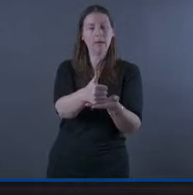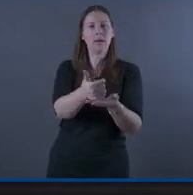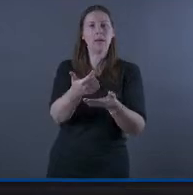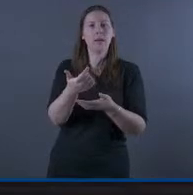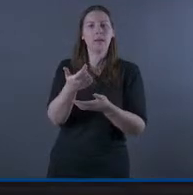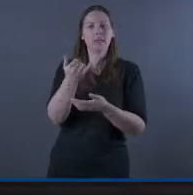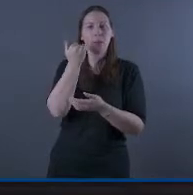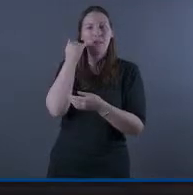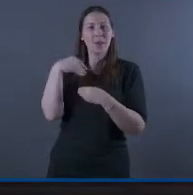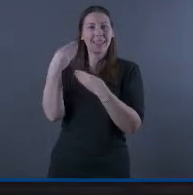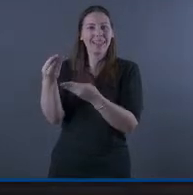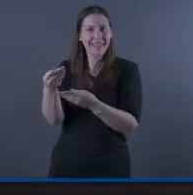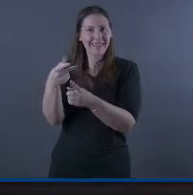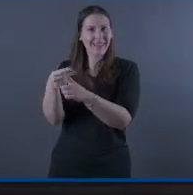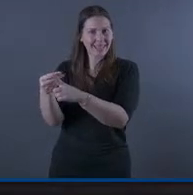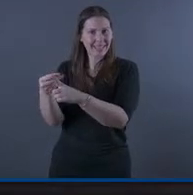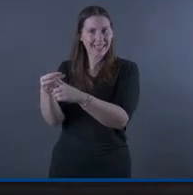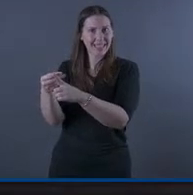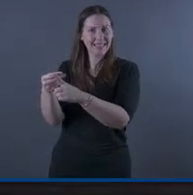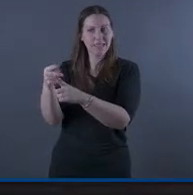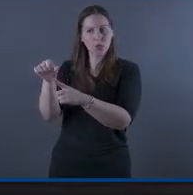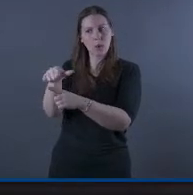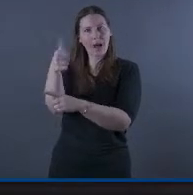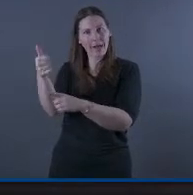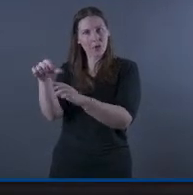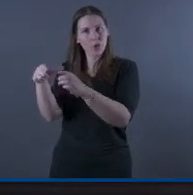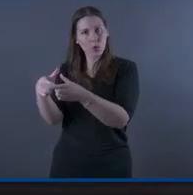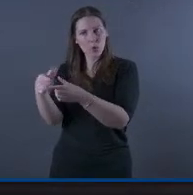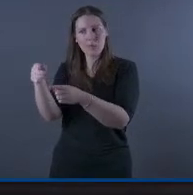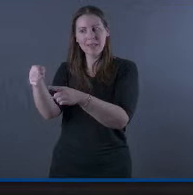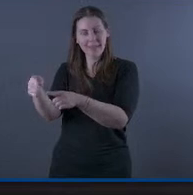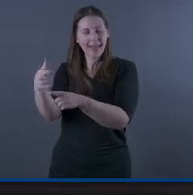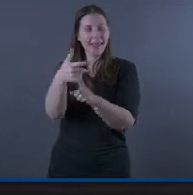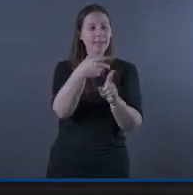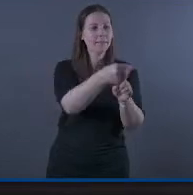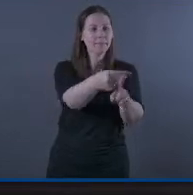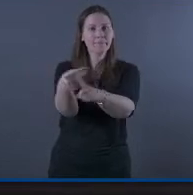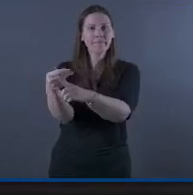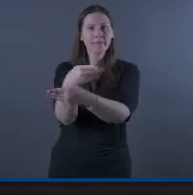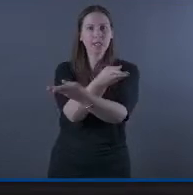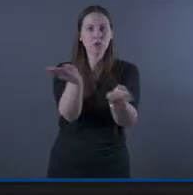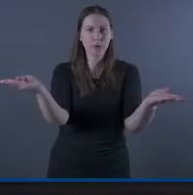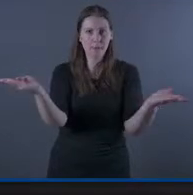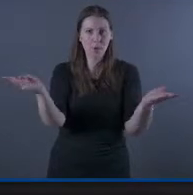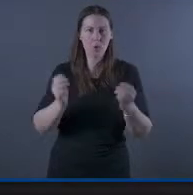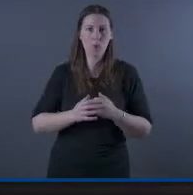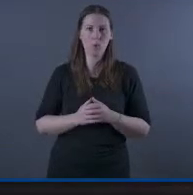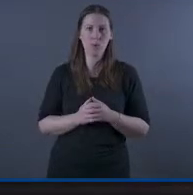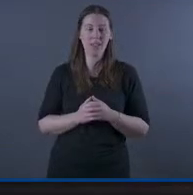so they can advocate on behalf of those that they serve. And Shanon can speak of a couple of examples